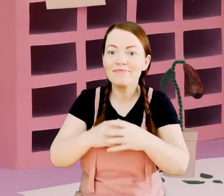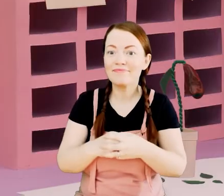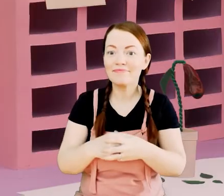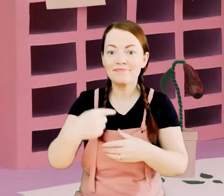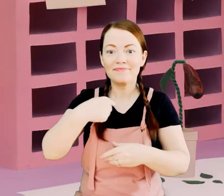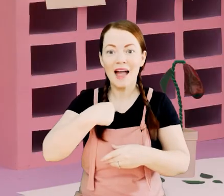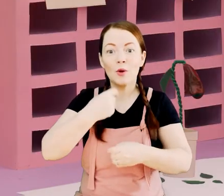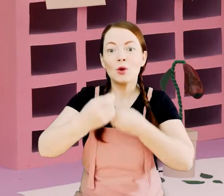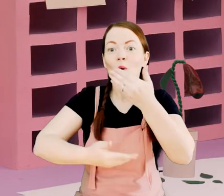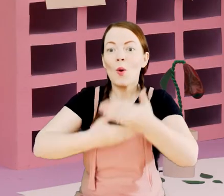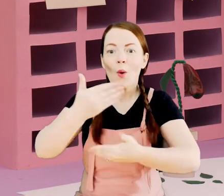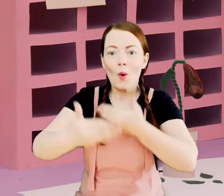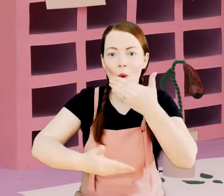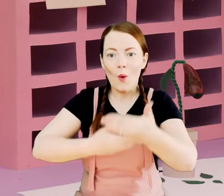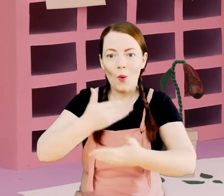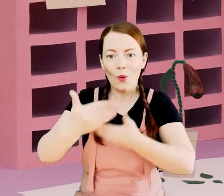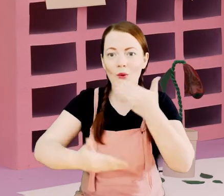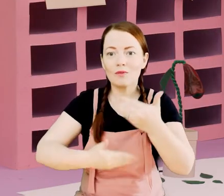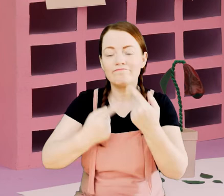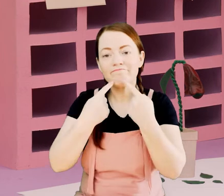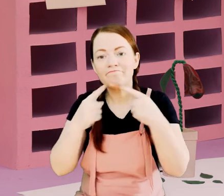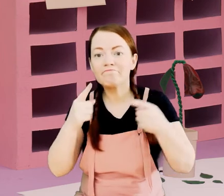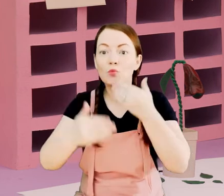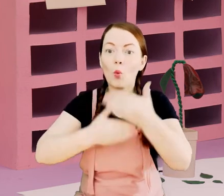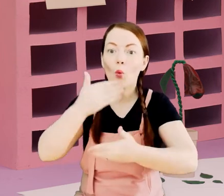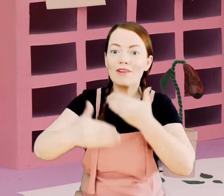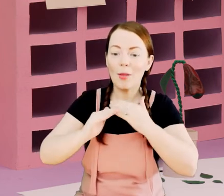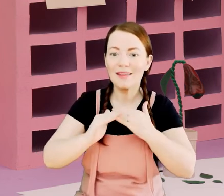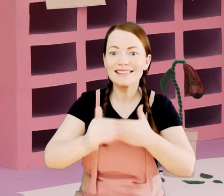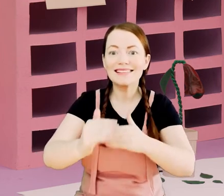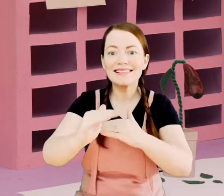I'm going to talk and tell stories about different things in the seasons.